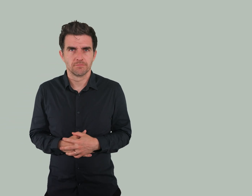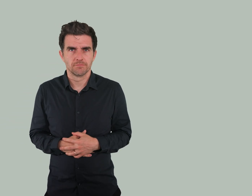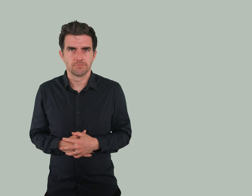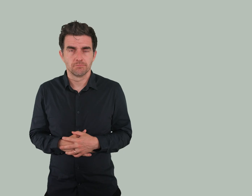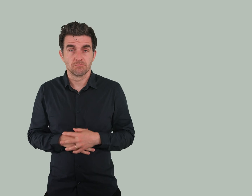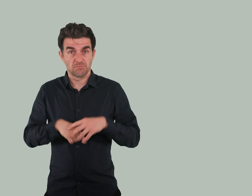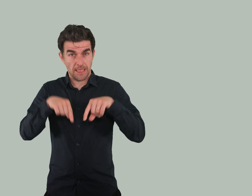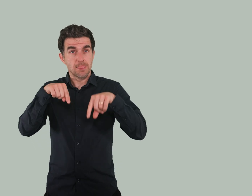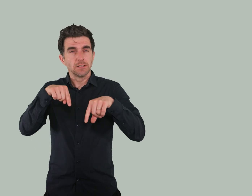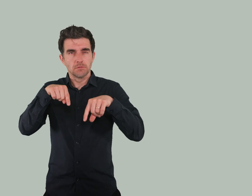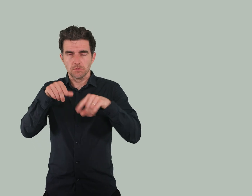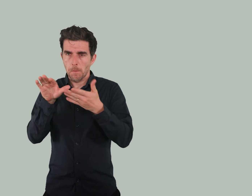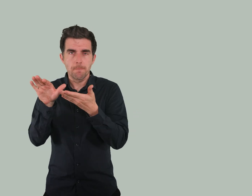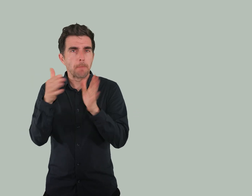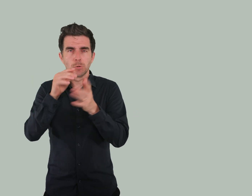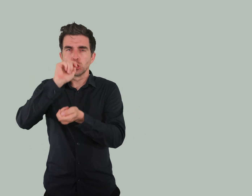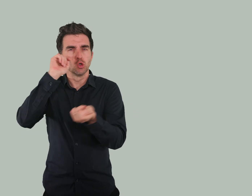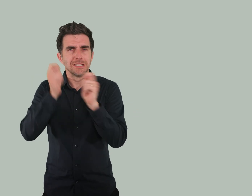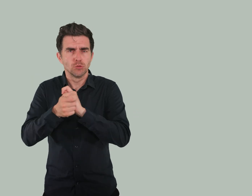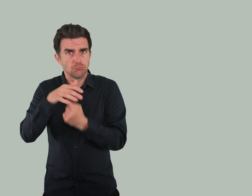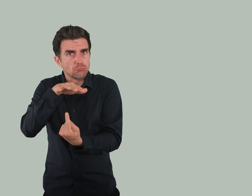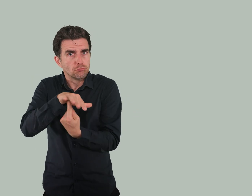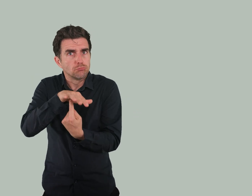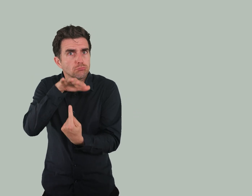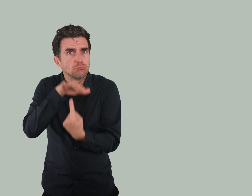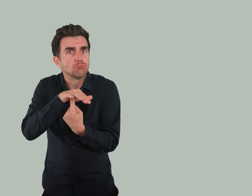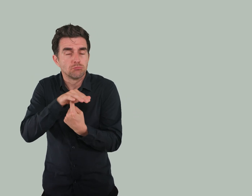252. That shift matters.